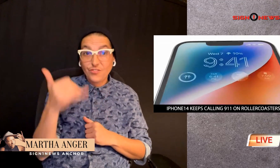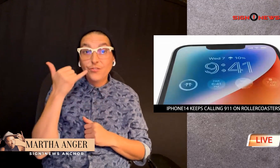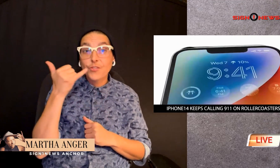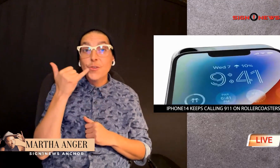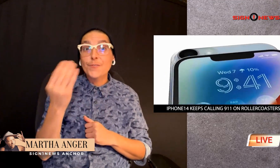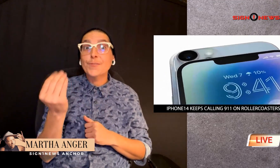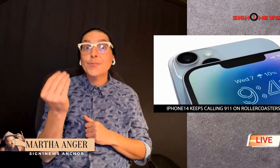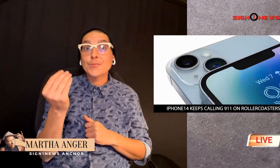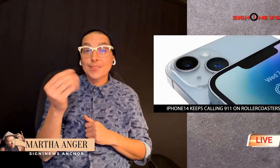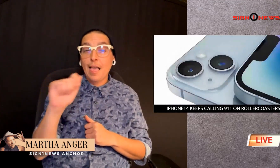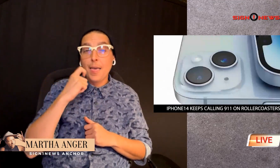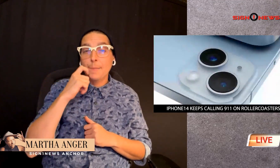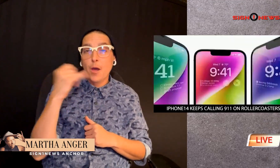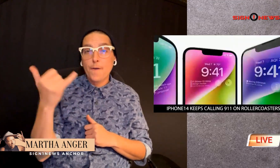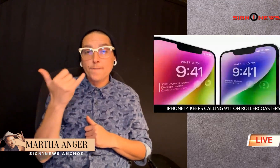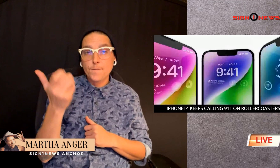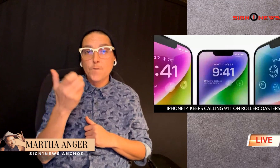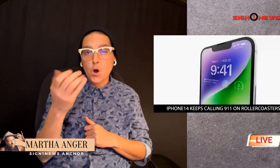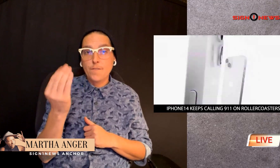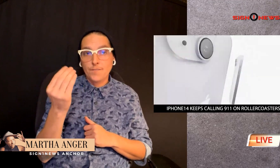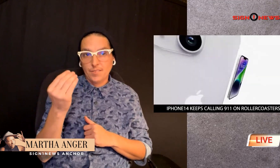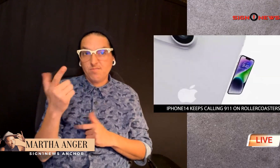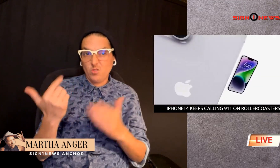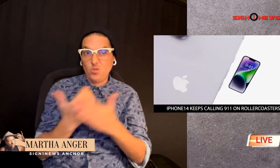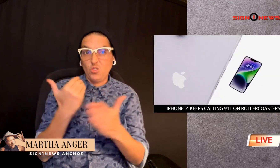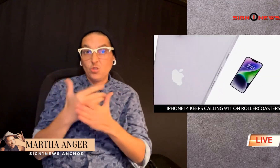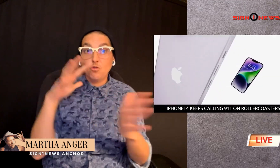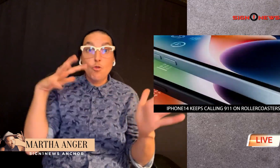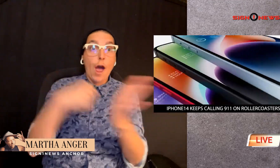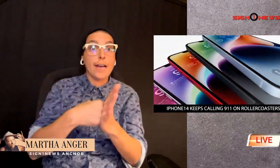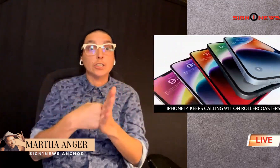the iPhone 14's new crash detection feature